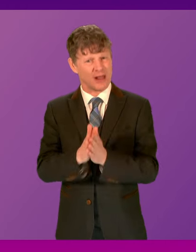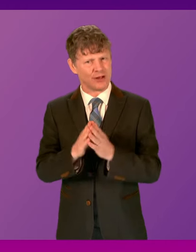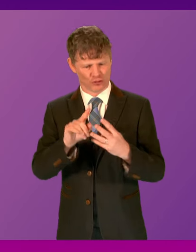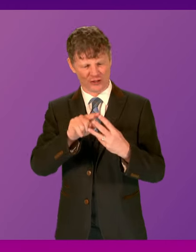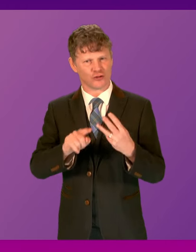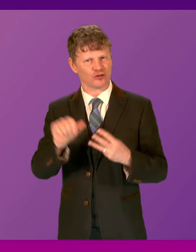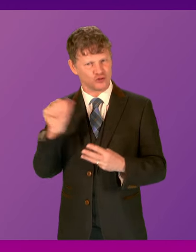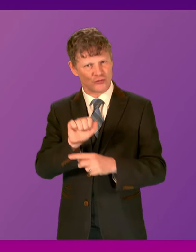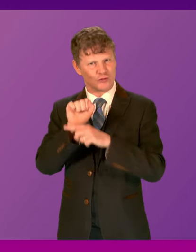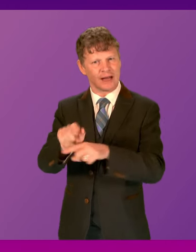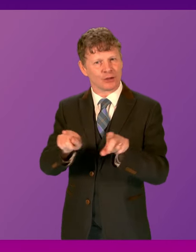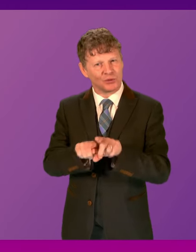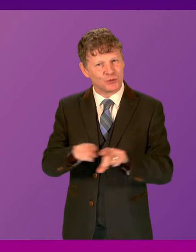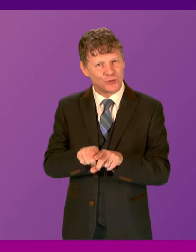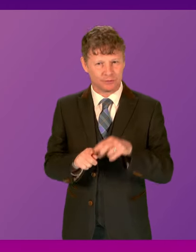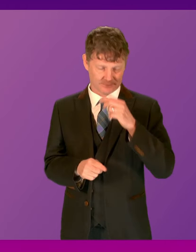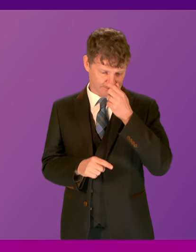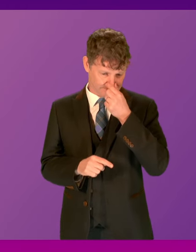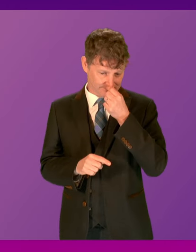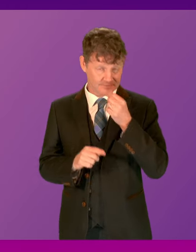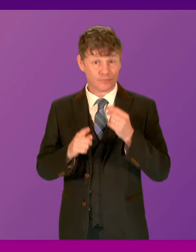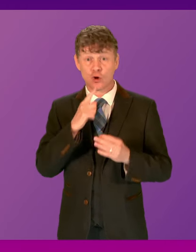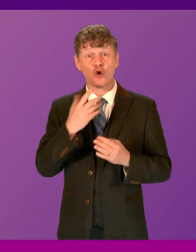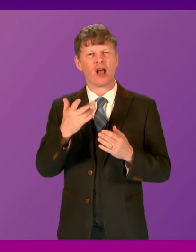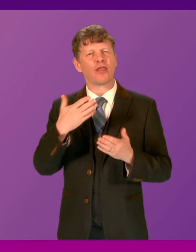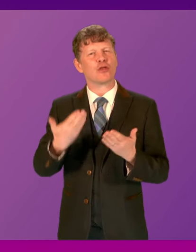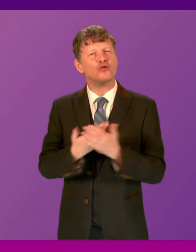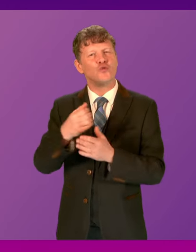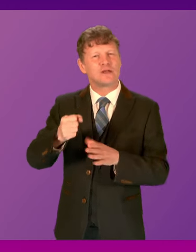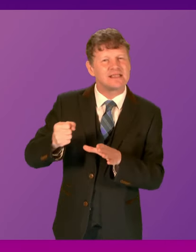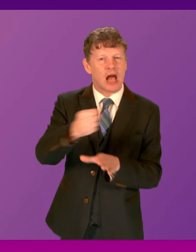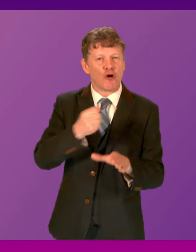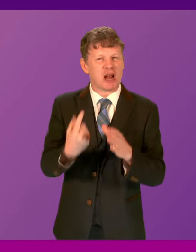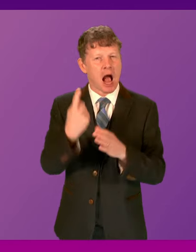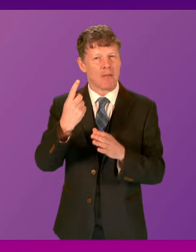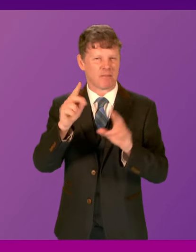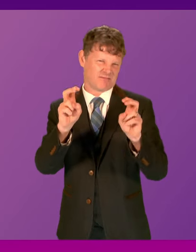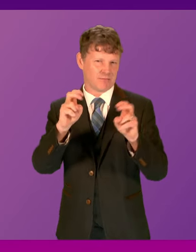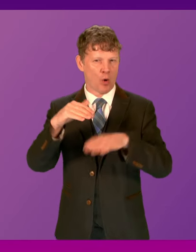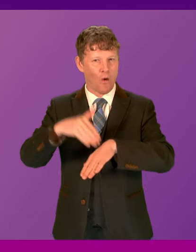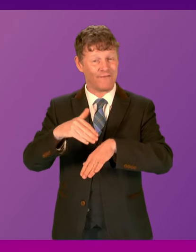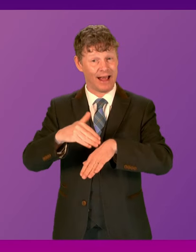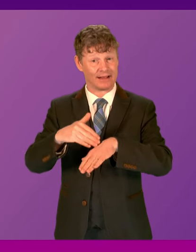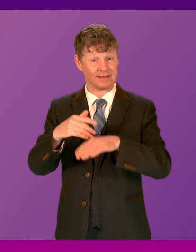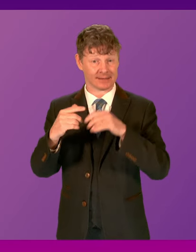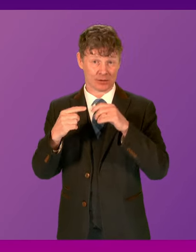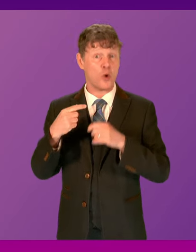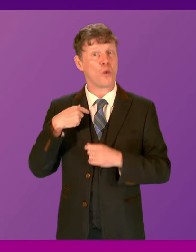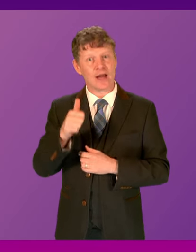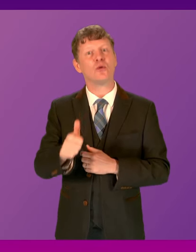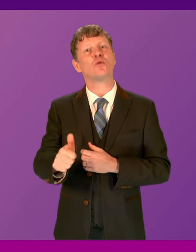The fact is, as we know, that there is a very high threshold